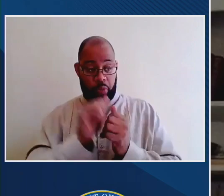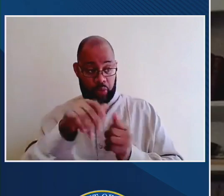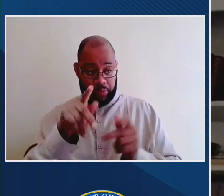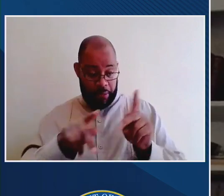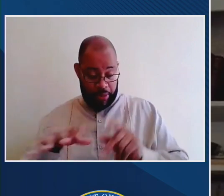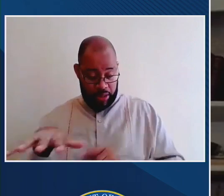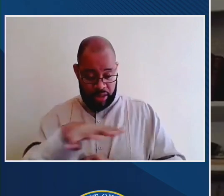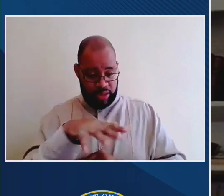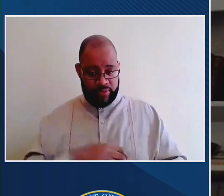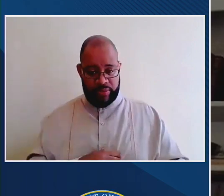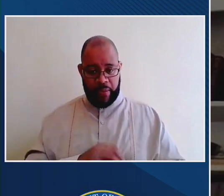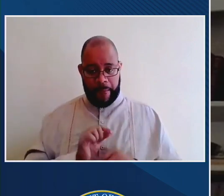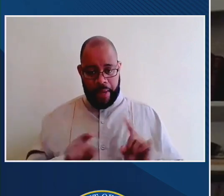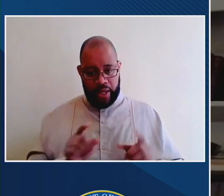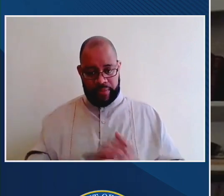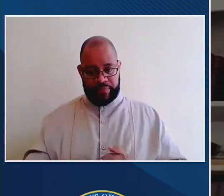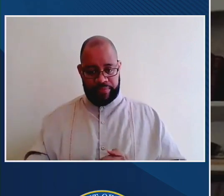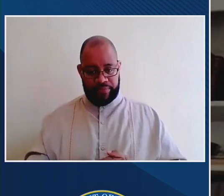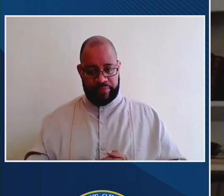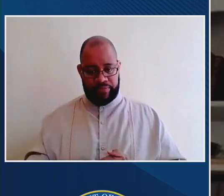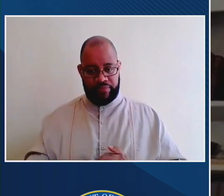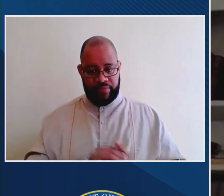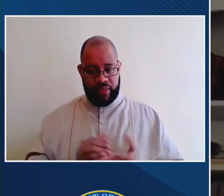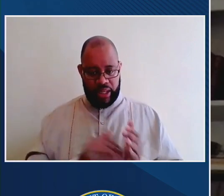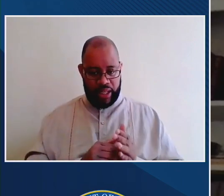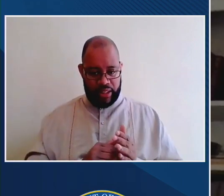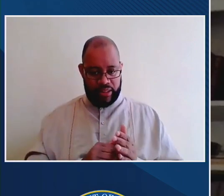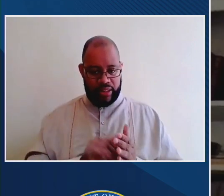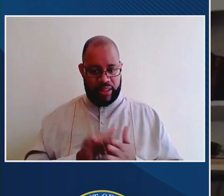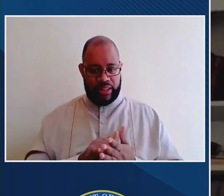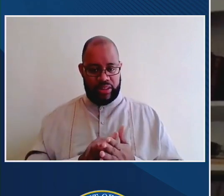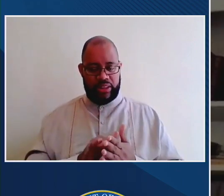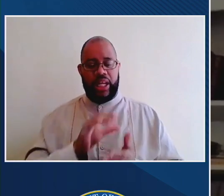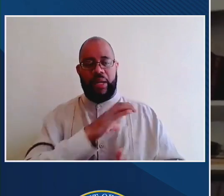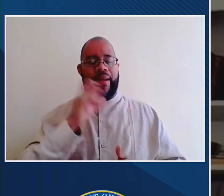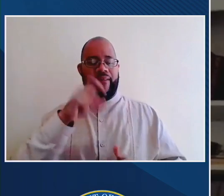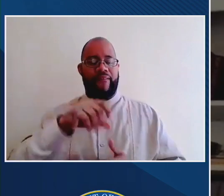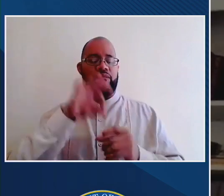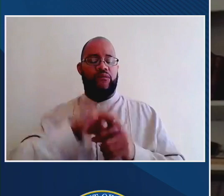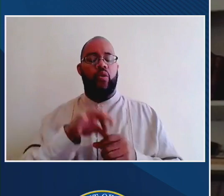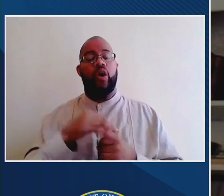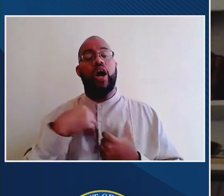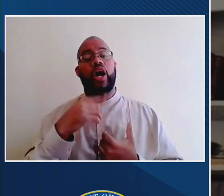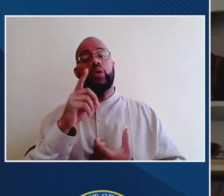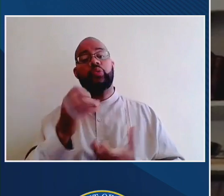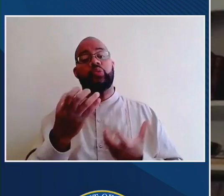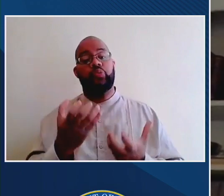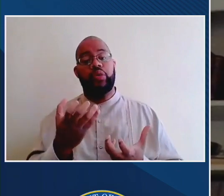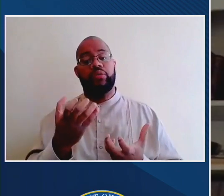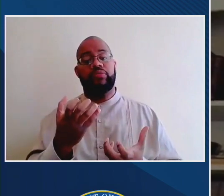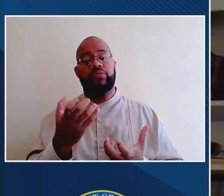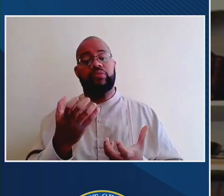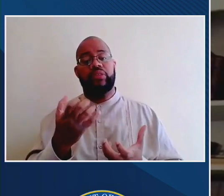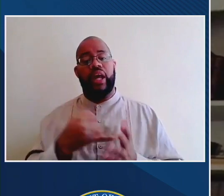But again, it's the entire committee has to vote. And I do want and not just vetting, I do think as someone pointed out